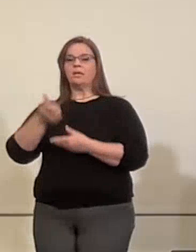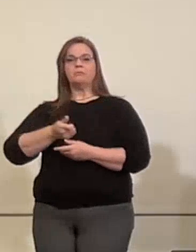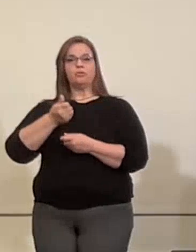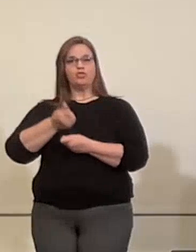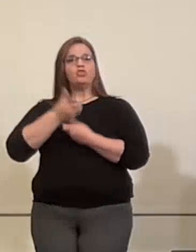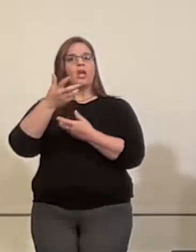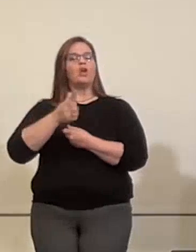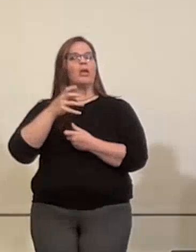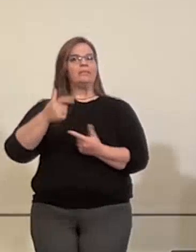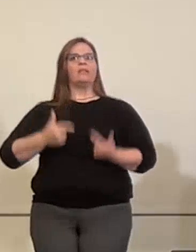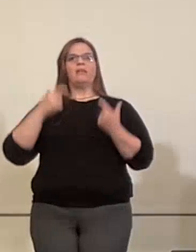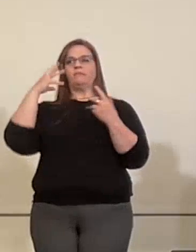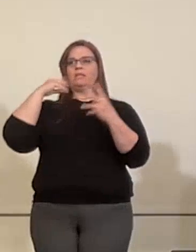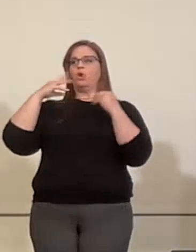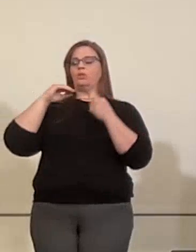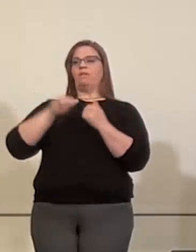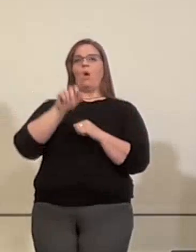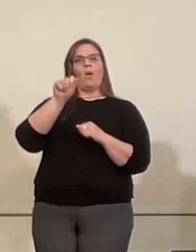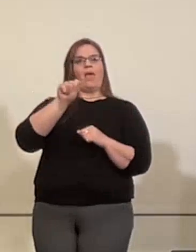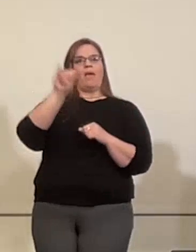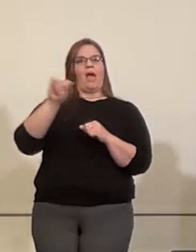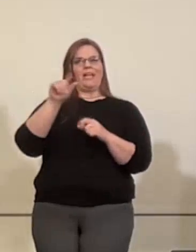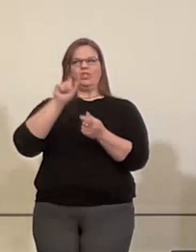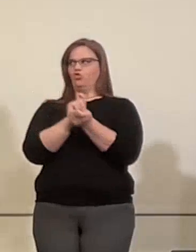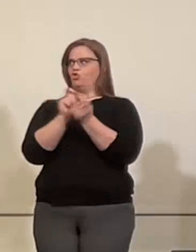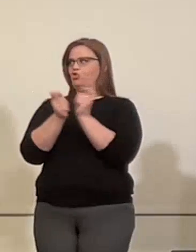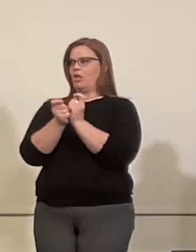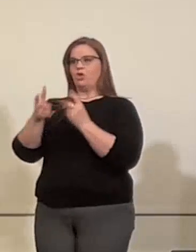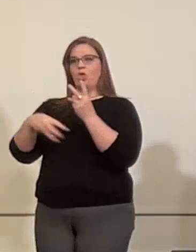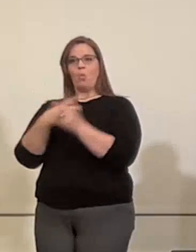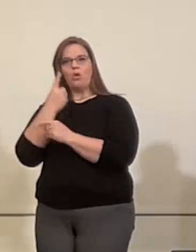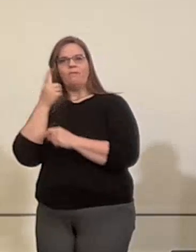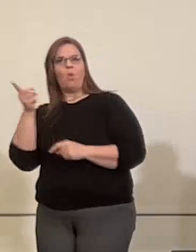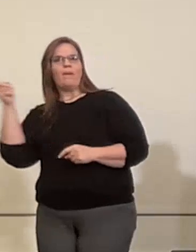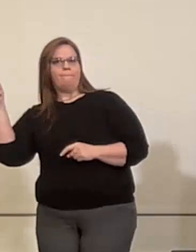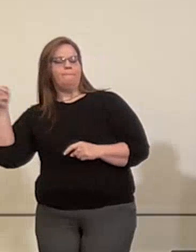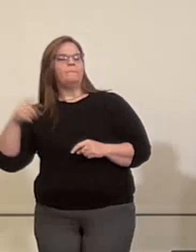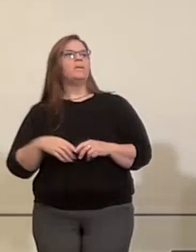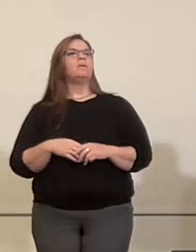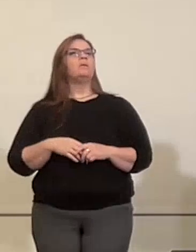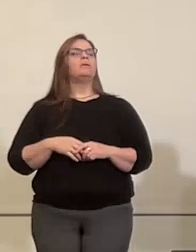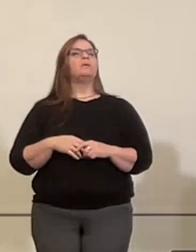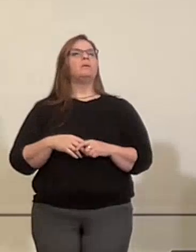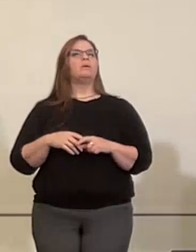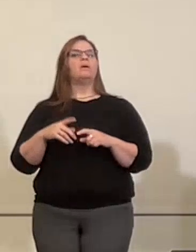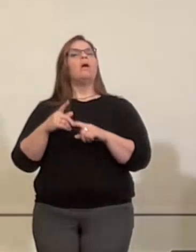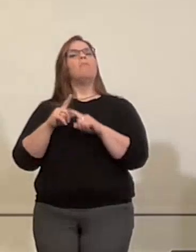how AI is changing the world for him. And I think like bringing that voice to the product makers so